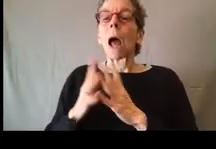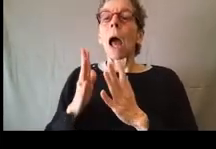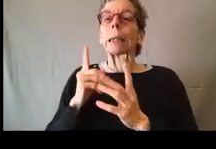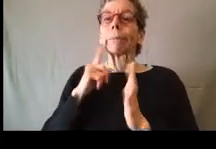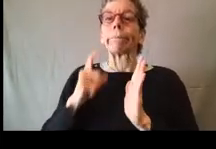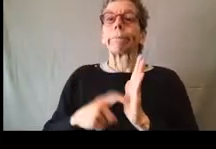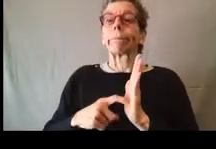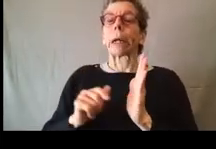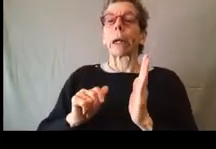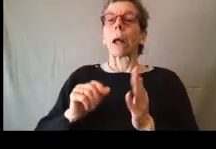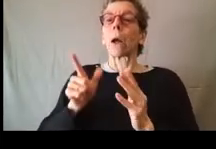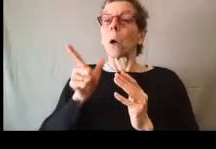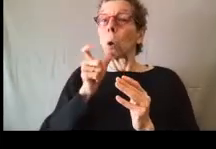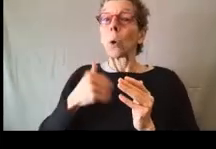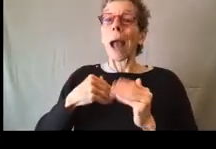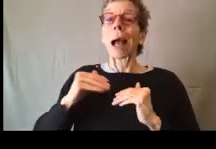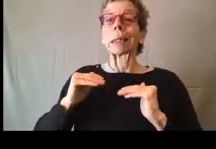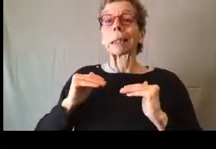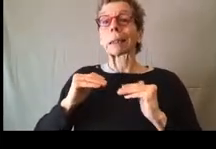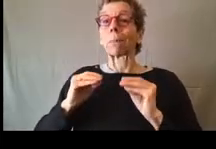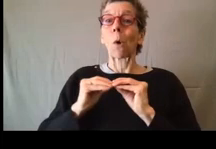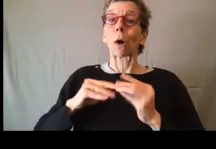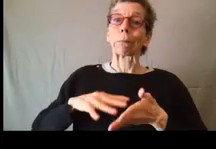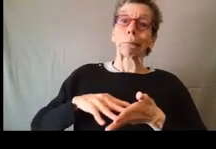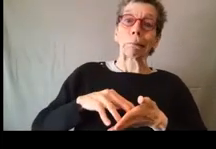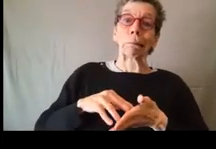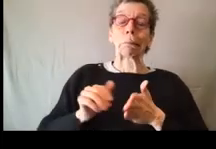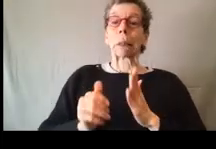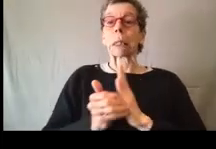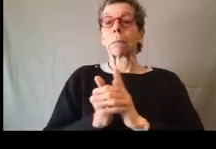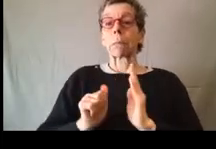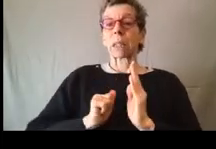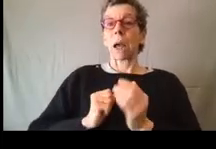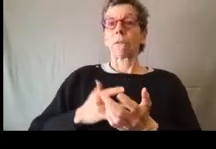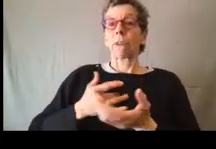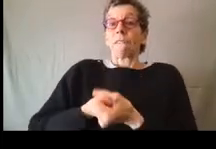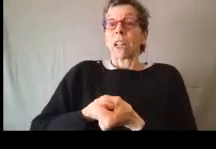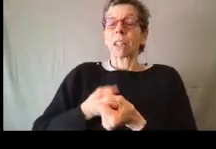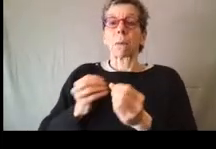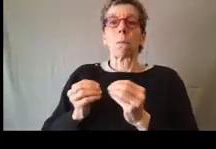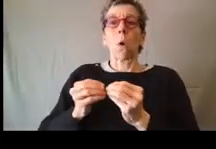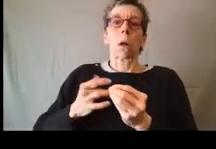are less likely to request workplace accommodation. Recognizing that youth from ethnic and racial